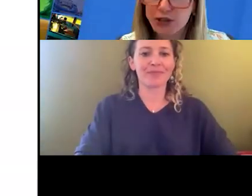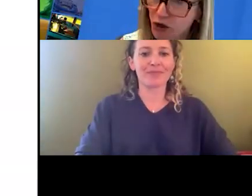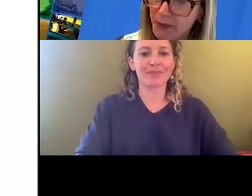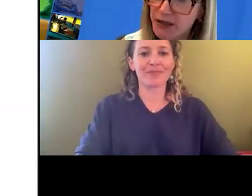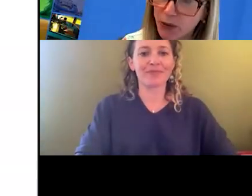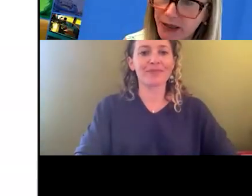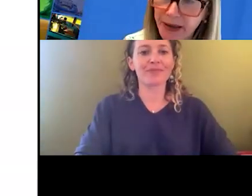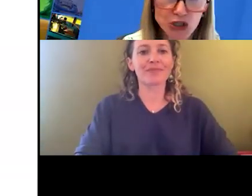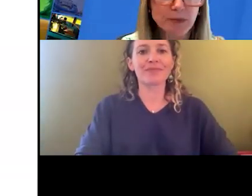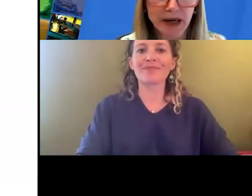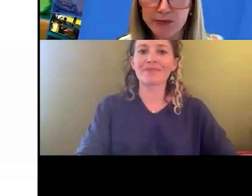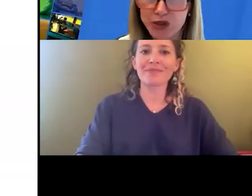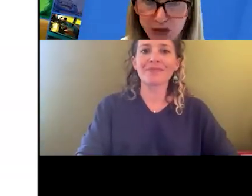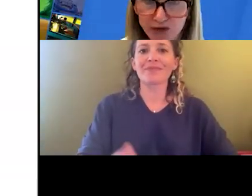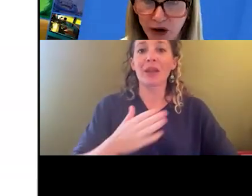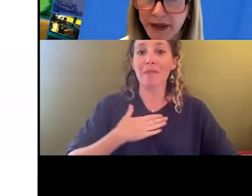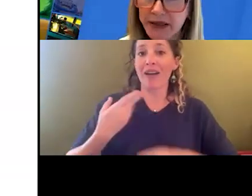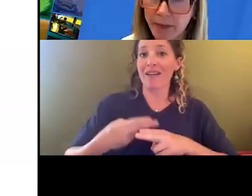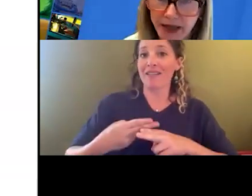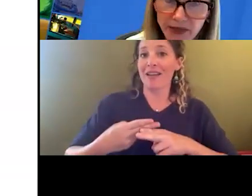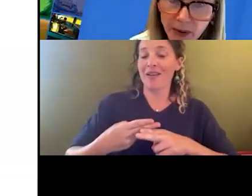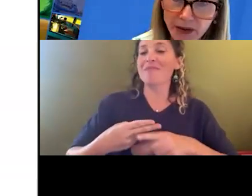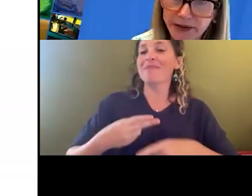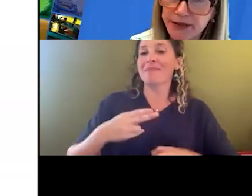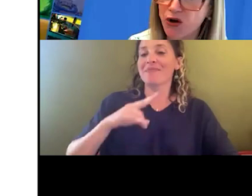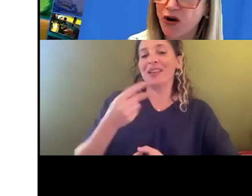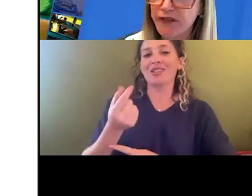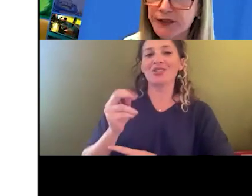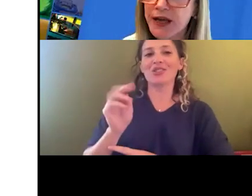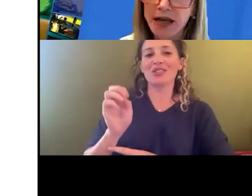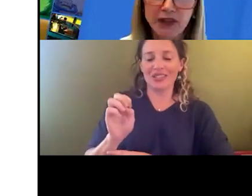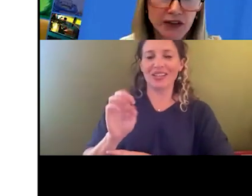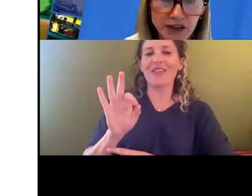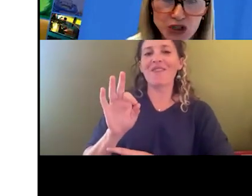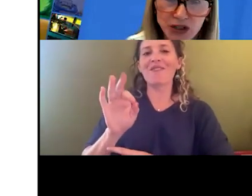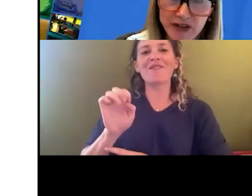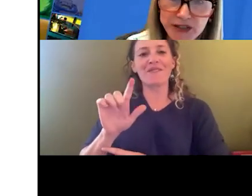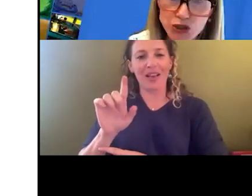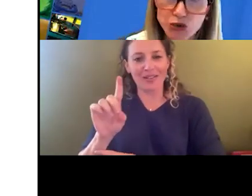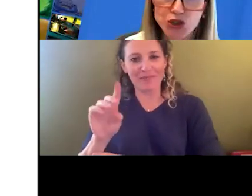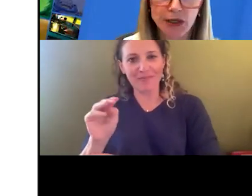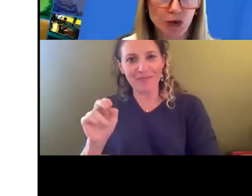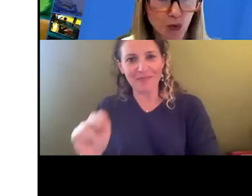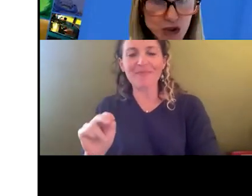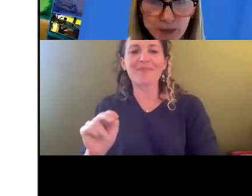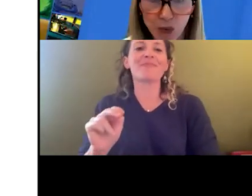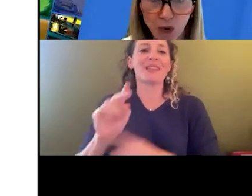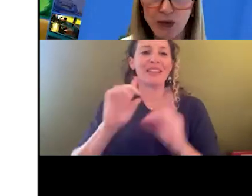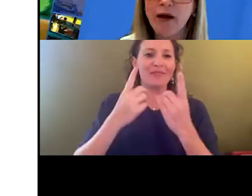as Jeremy has already mentioned, my name is Jean Feldman. I'm head of the Policy Office in the Division of Institution and Award Support